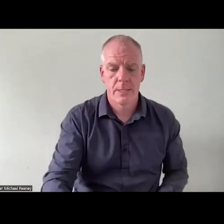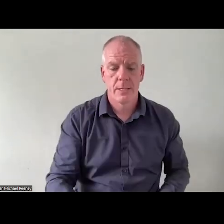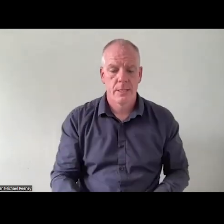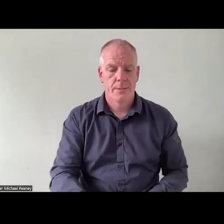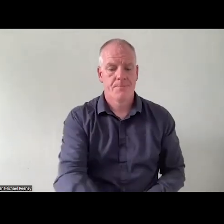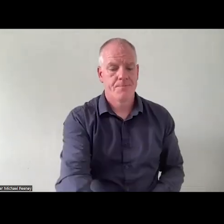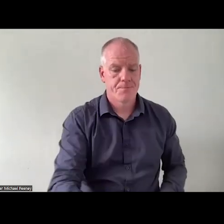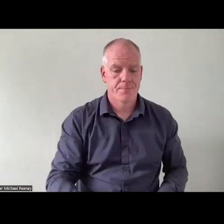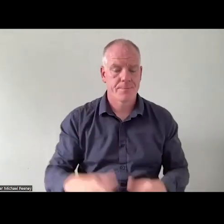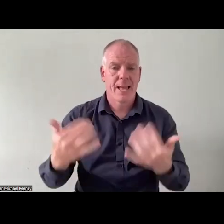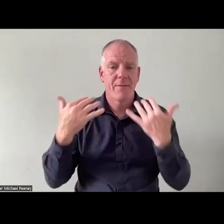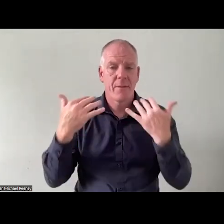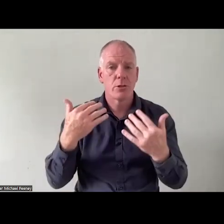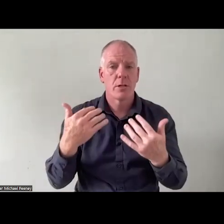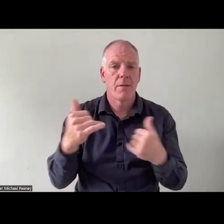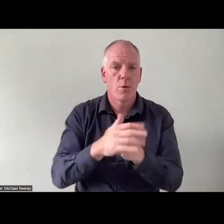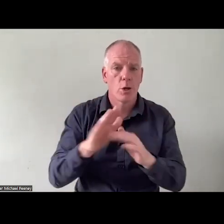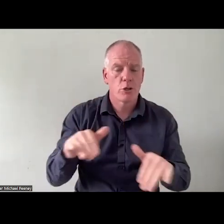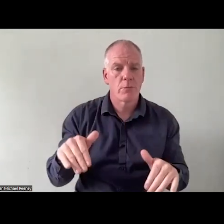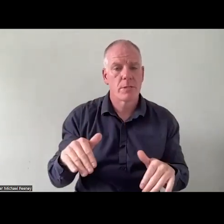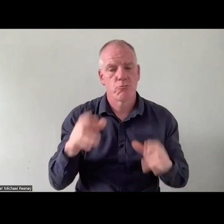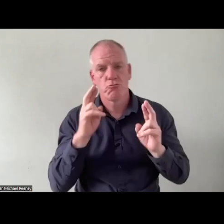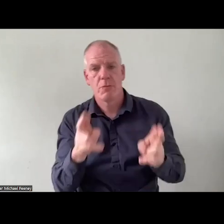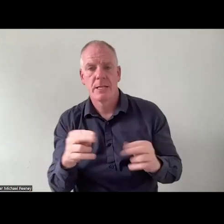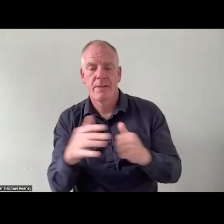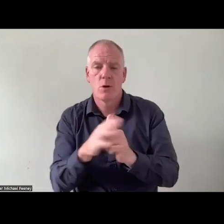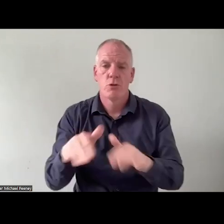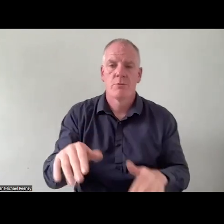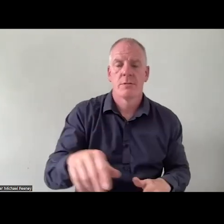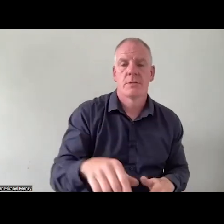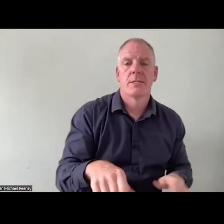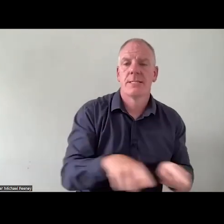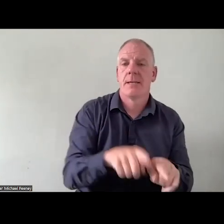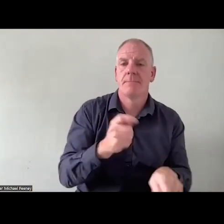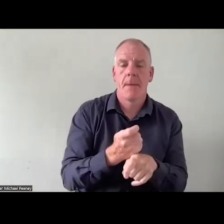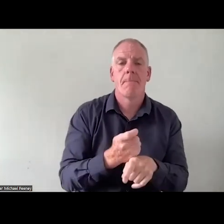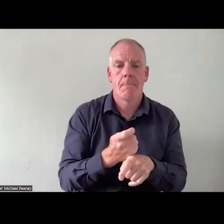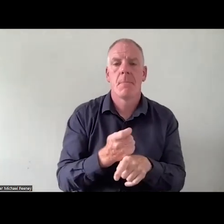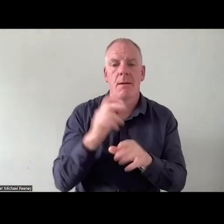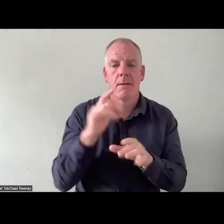so suitable content and educational content for children. And again, it can also help with language barriers.